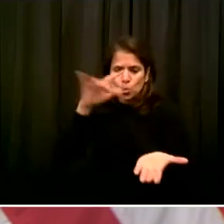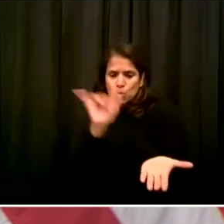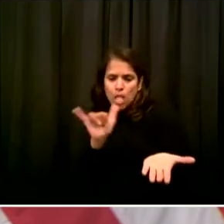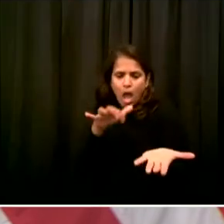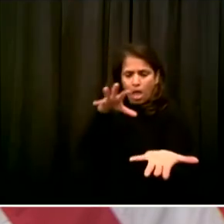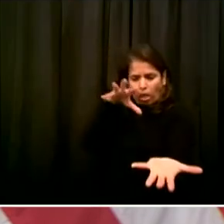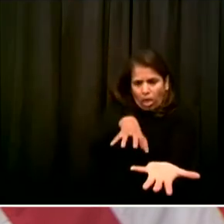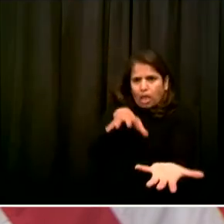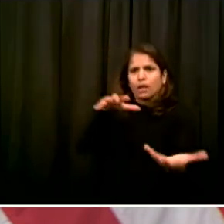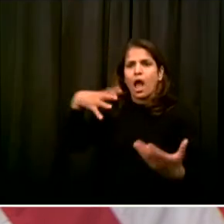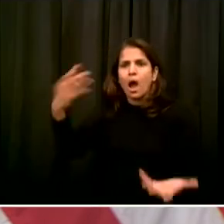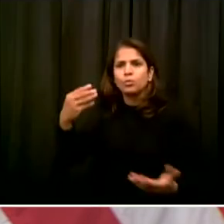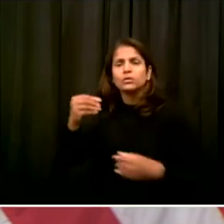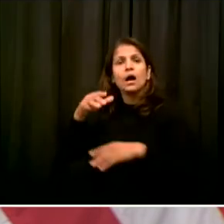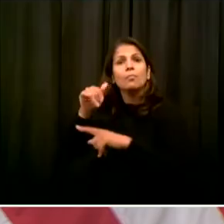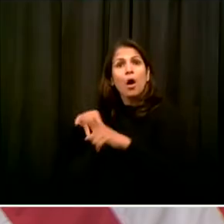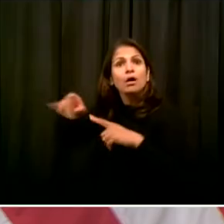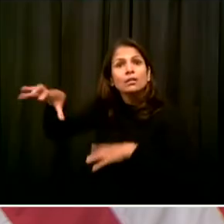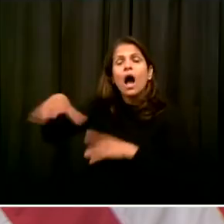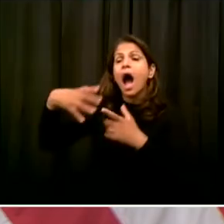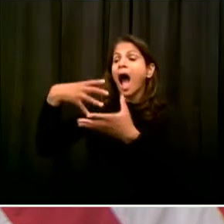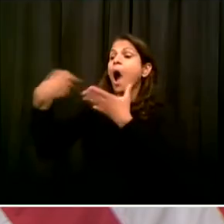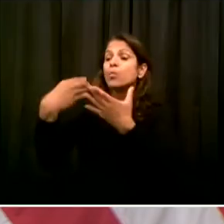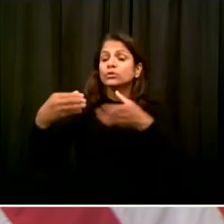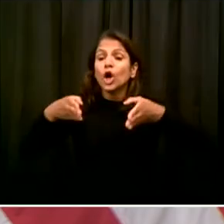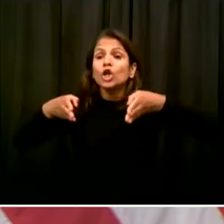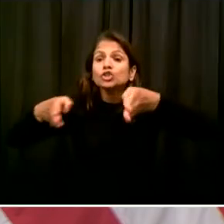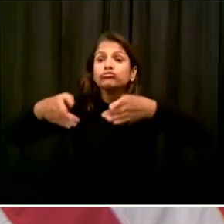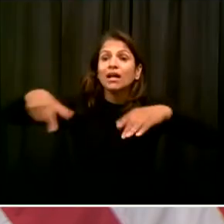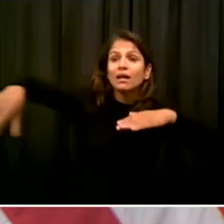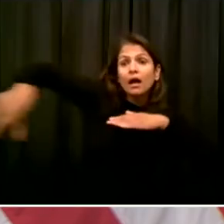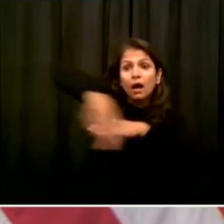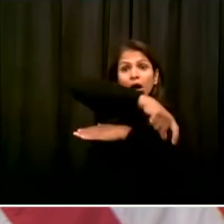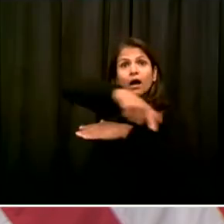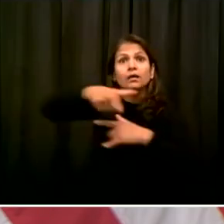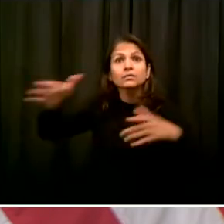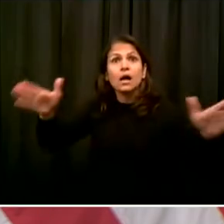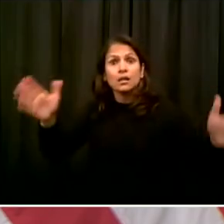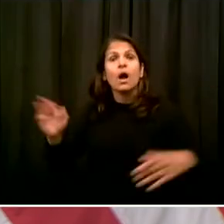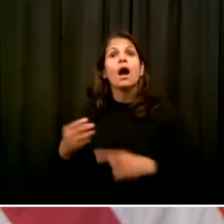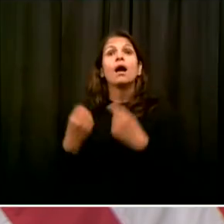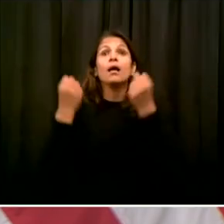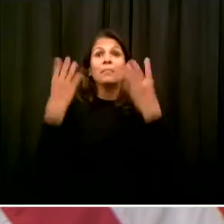WHAT THE IN PERSON LEARNING